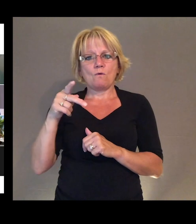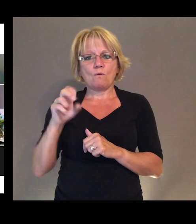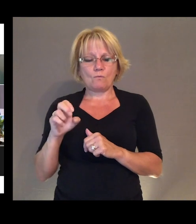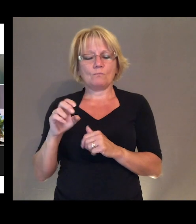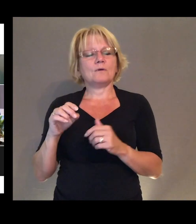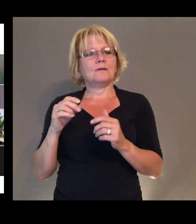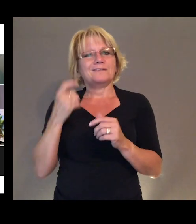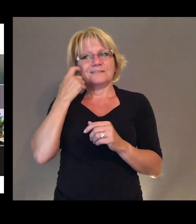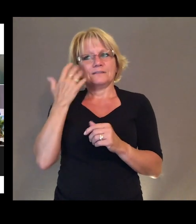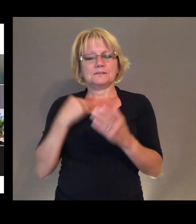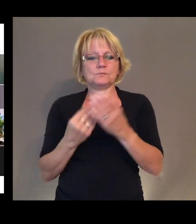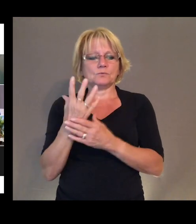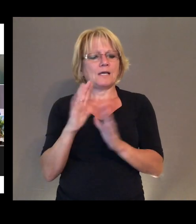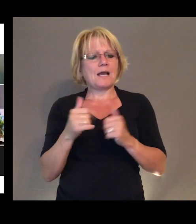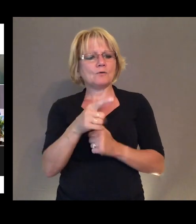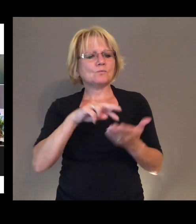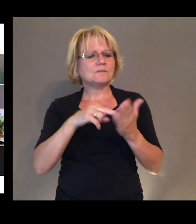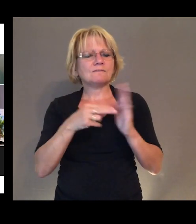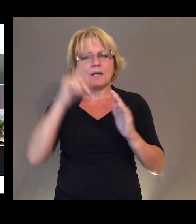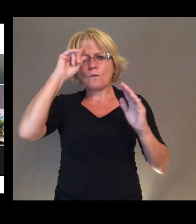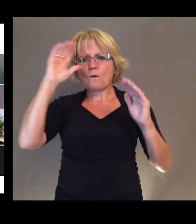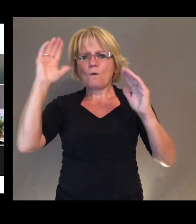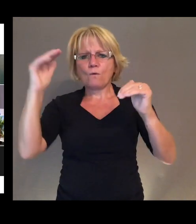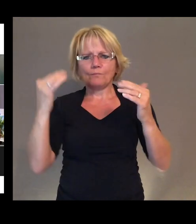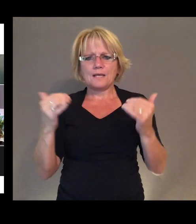How do you define hope in education now with everything happening in America?